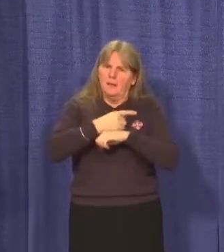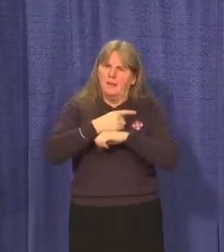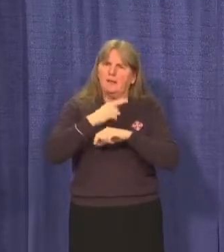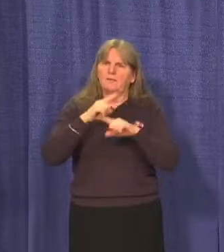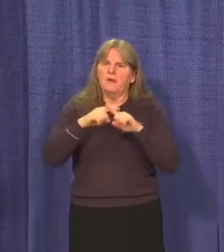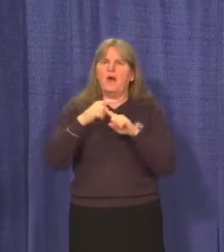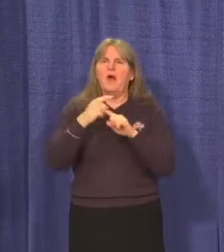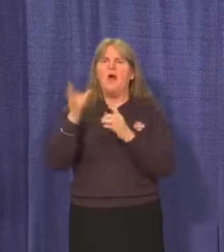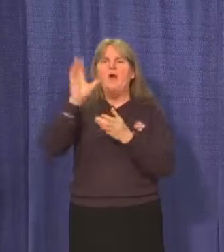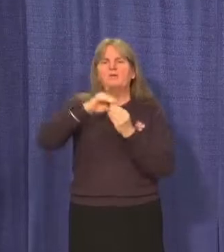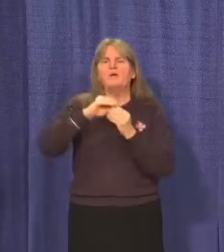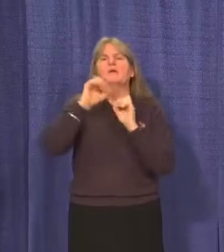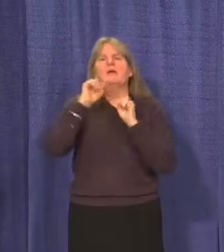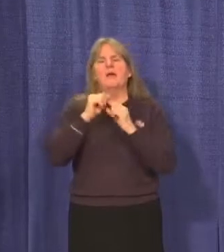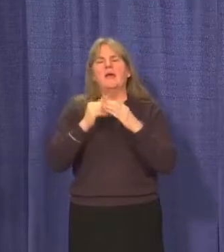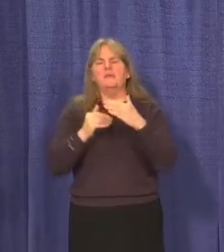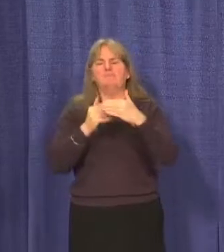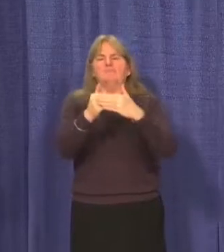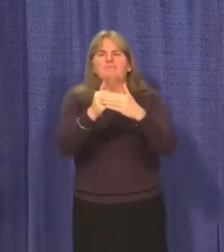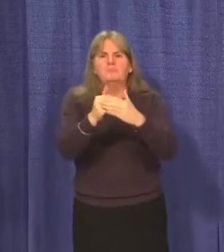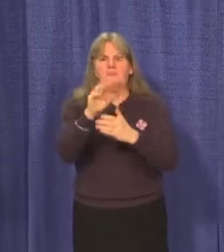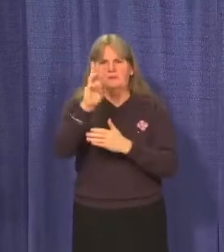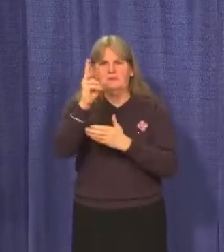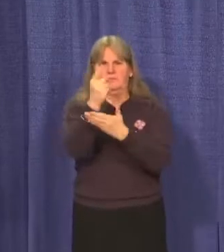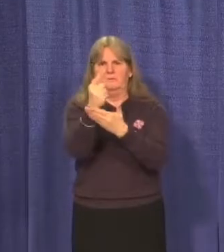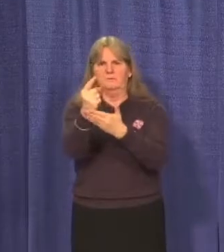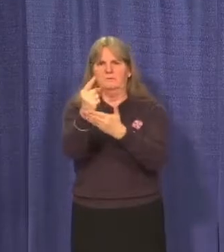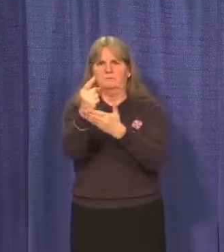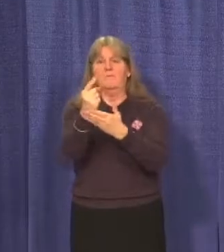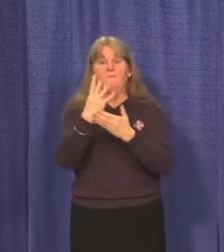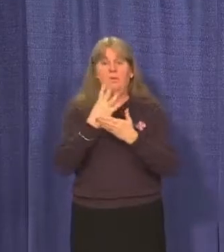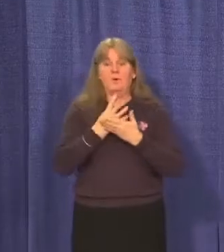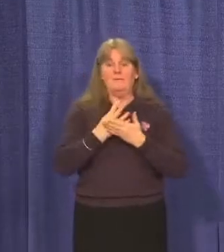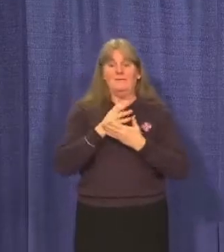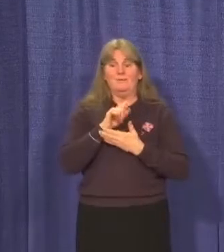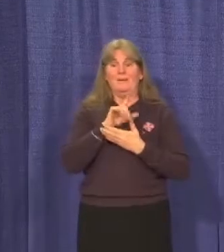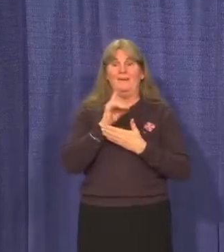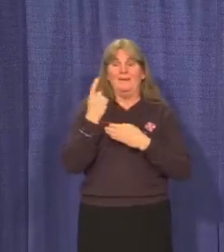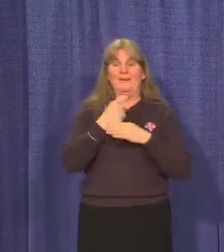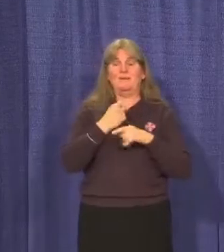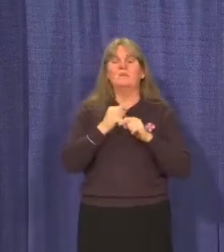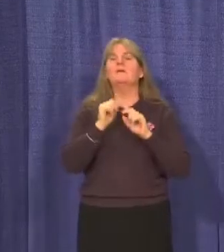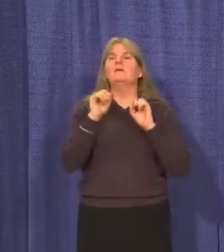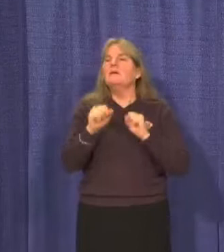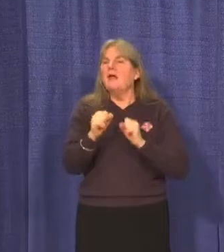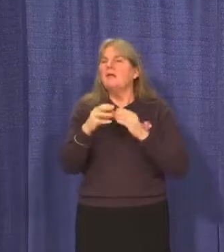there is a six-week allowance so work, where we can be very comfortable.